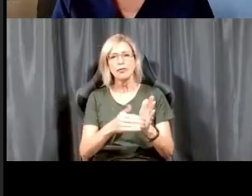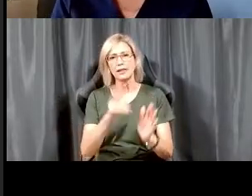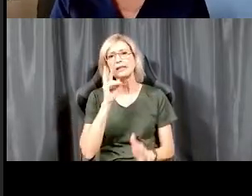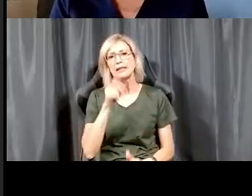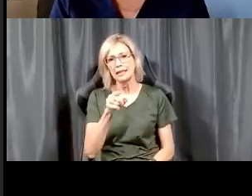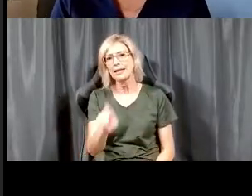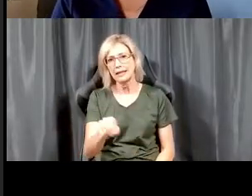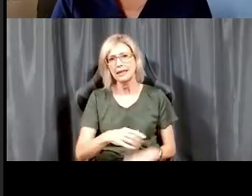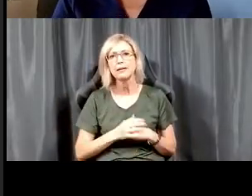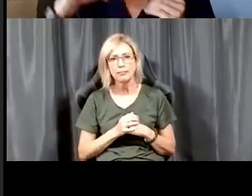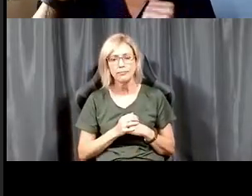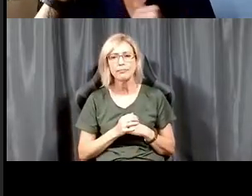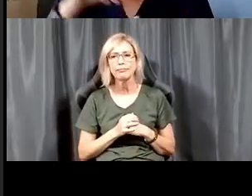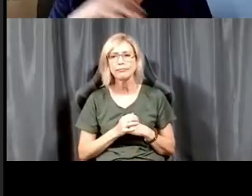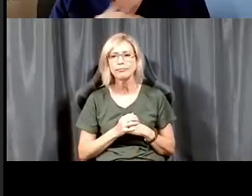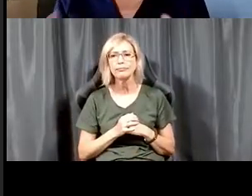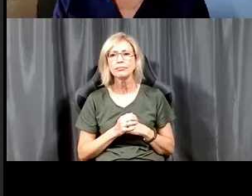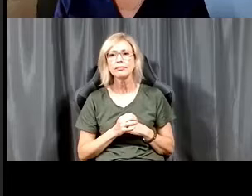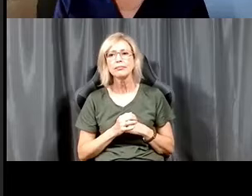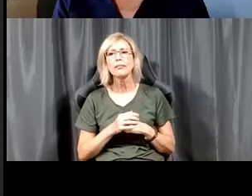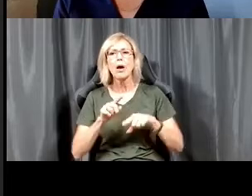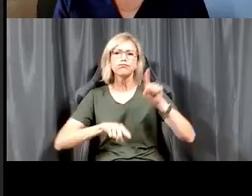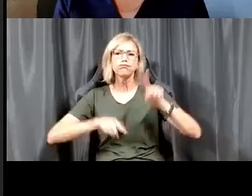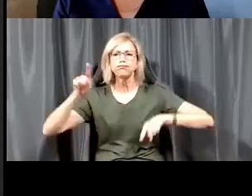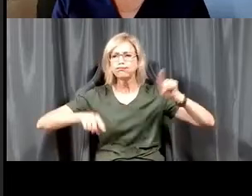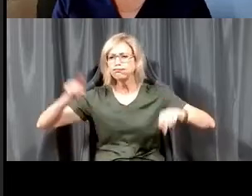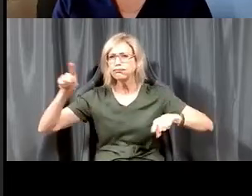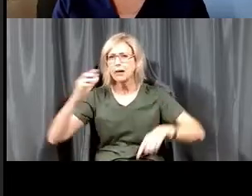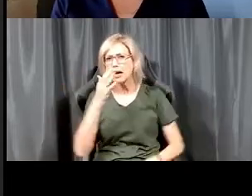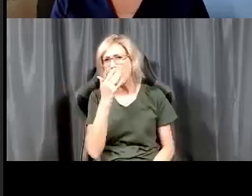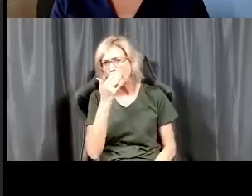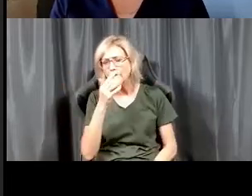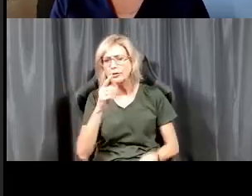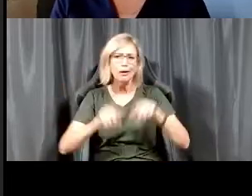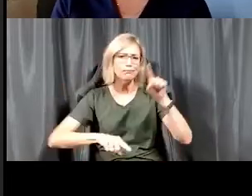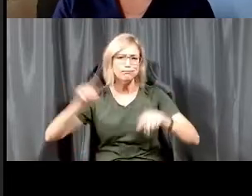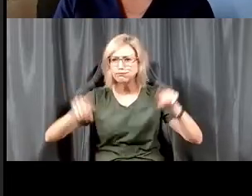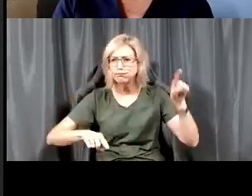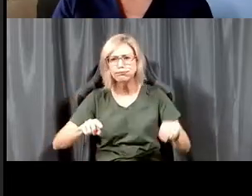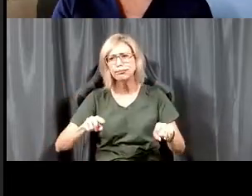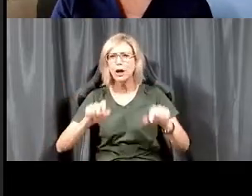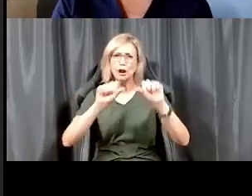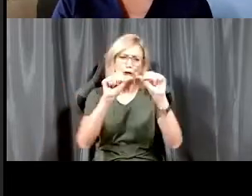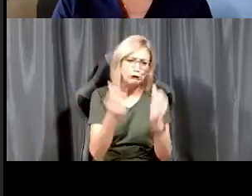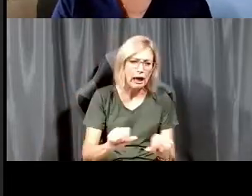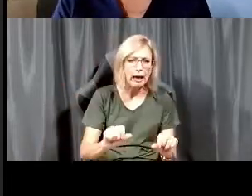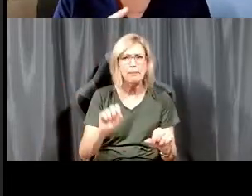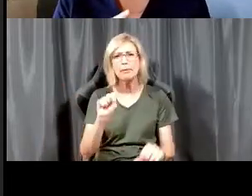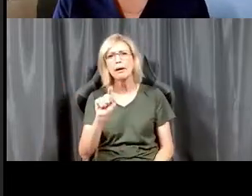They come in a variety of colors. Variety of styles and shapes. Like I said,